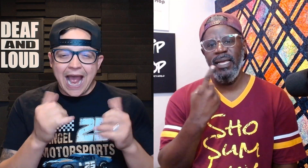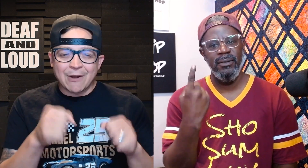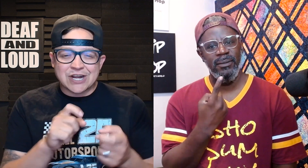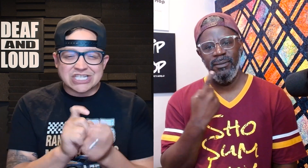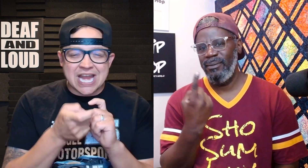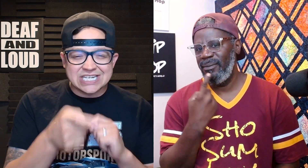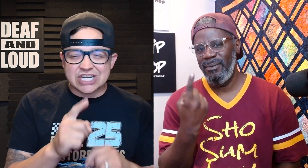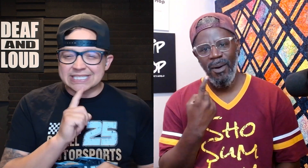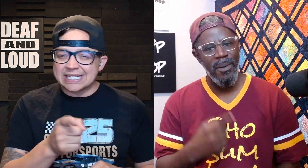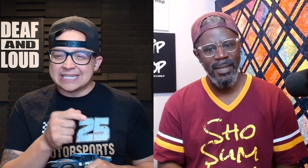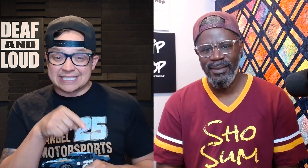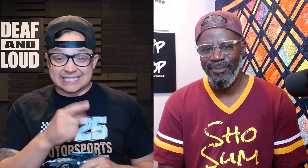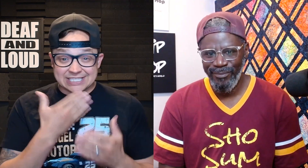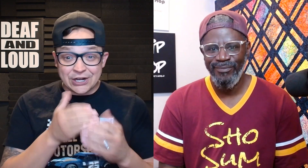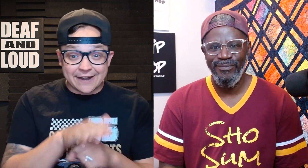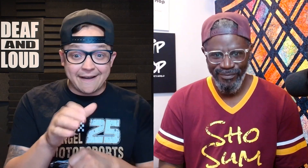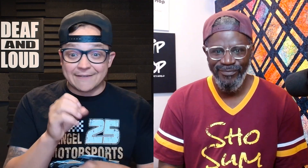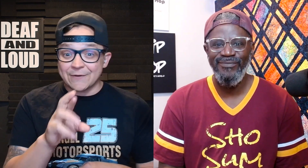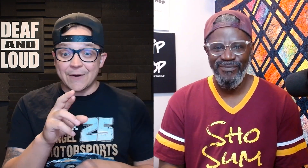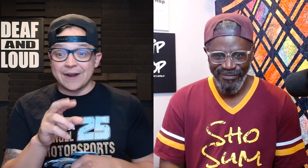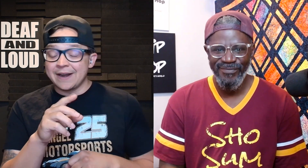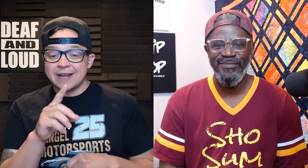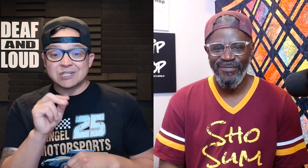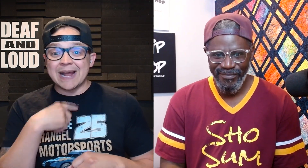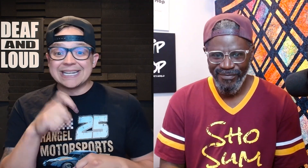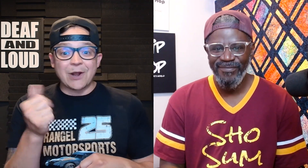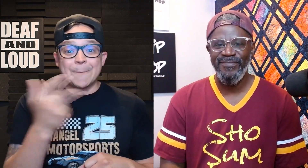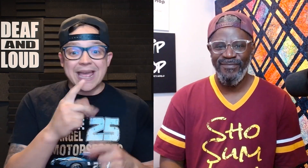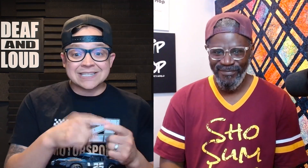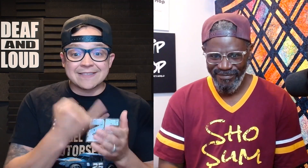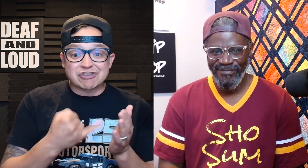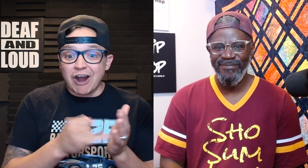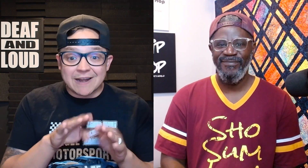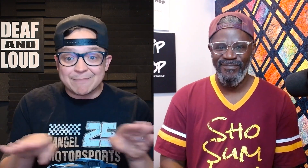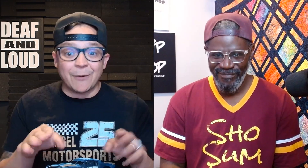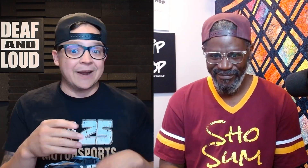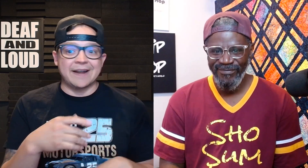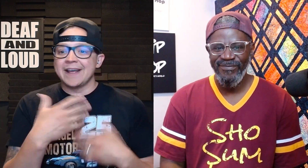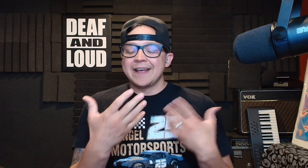How could I change this? - Always, always. Is this good enough? Or do I need to go back to the drawing board?